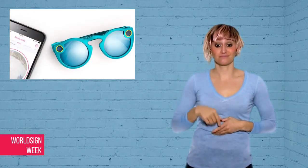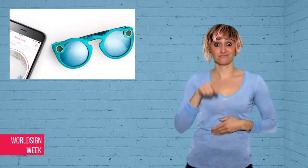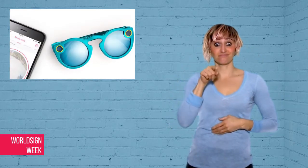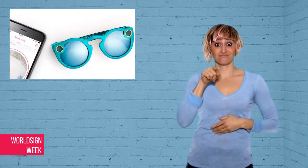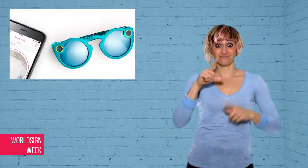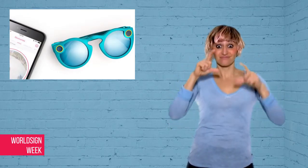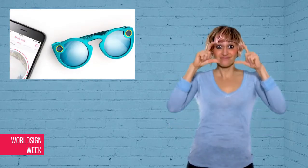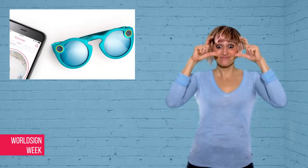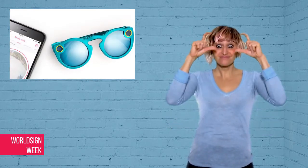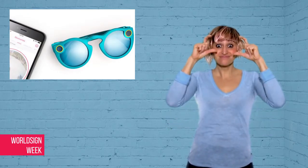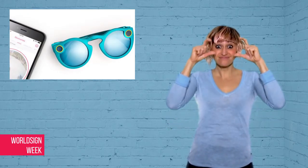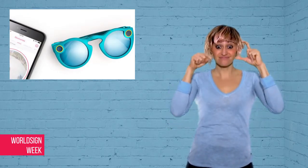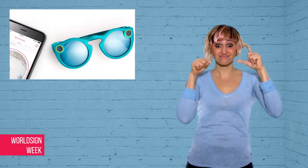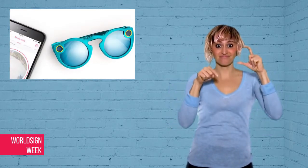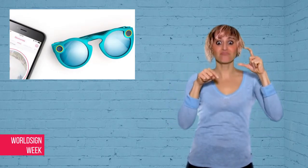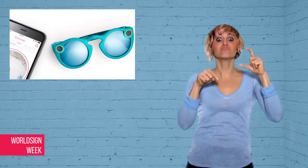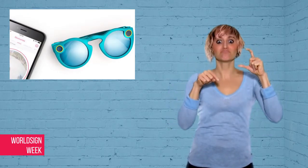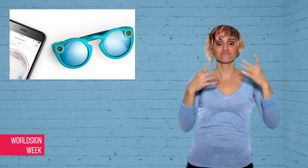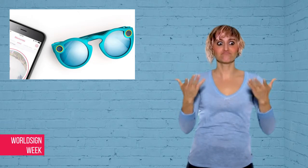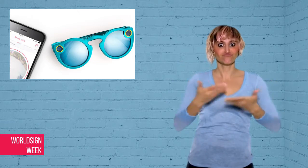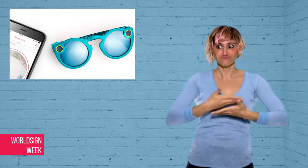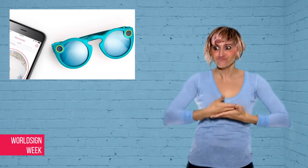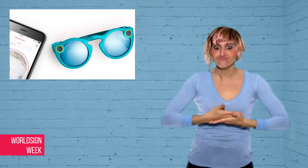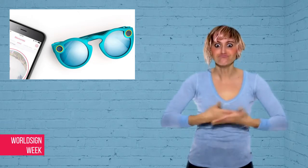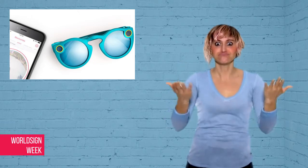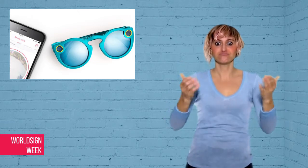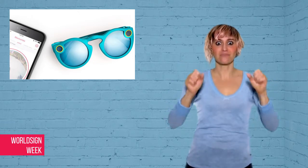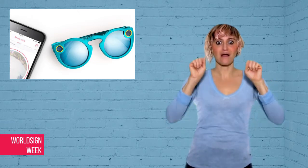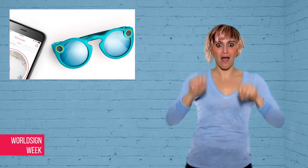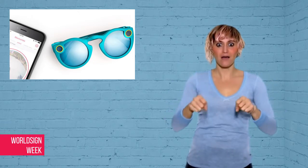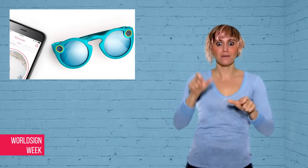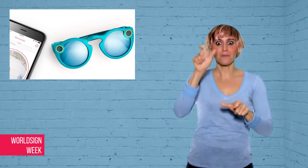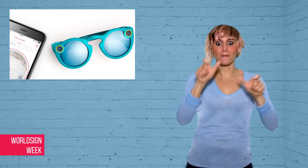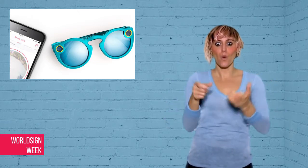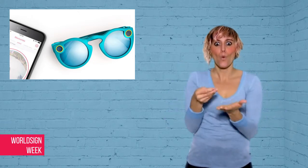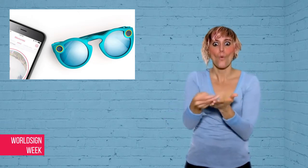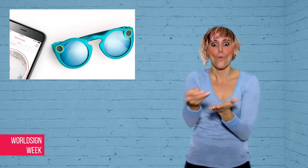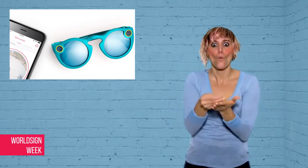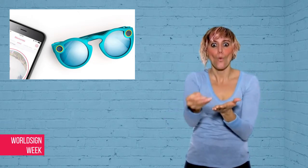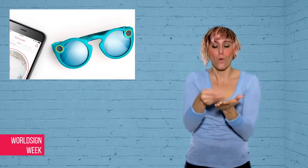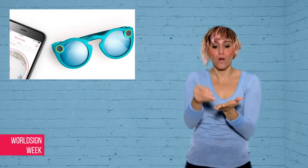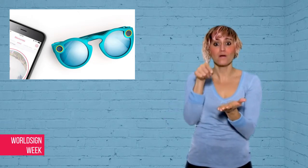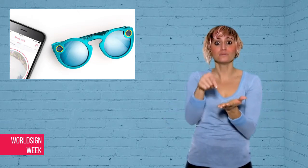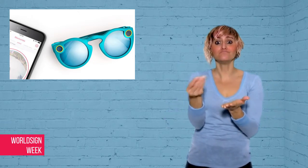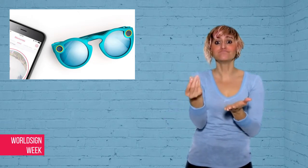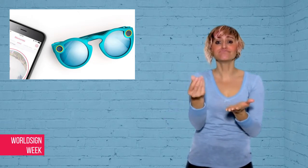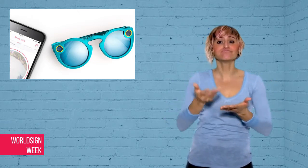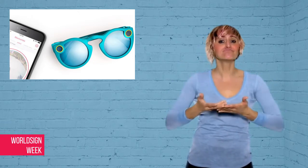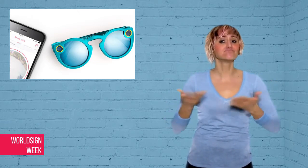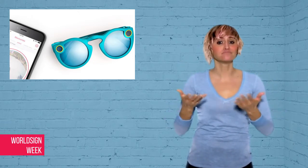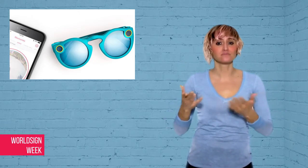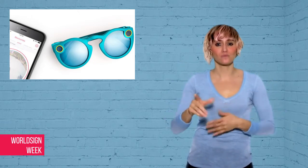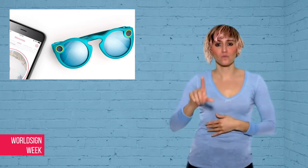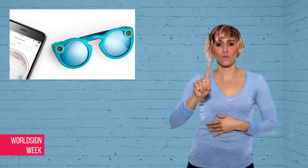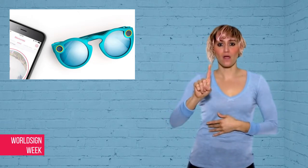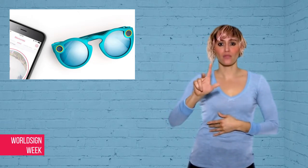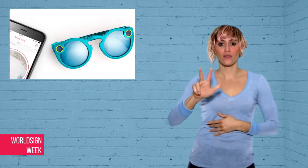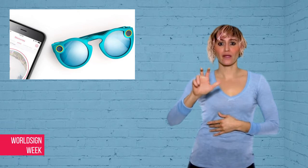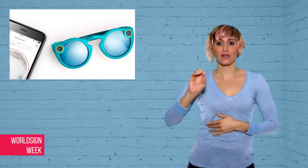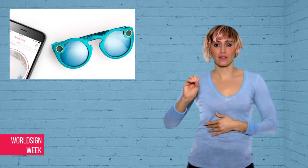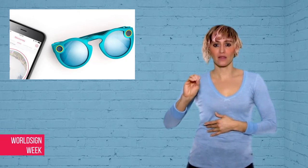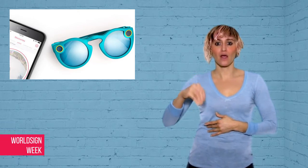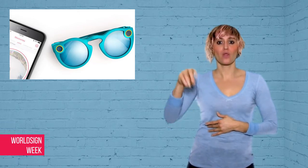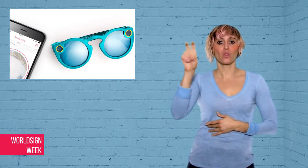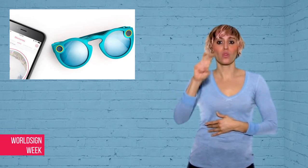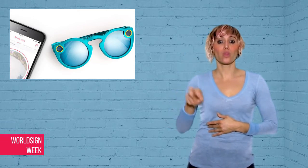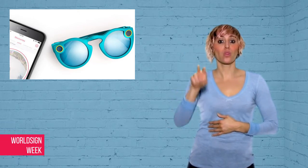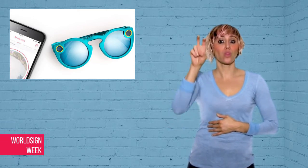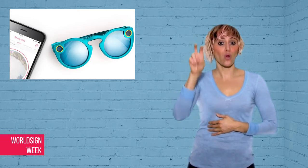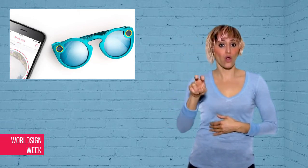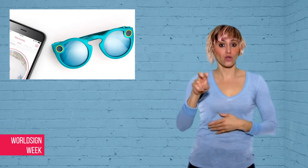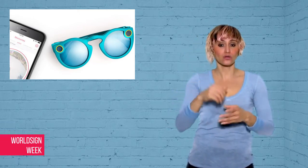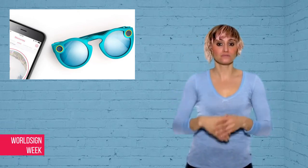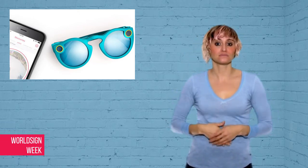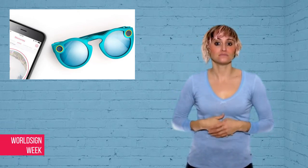The glasses will be available for $130 on